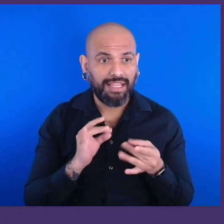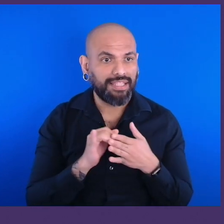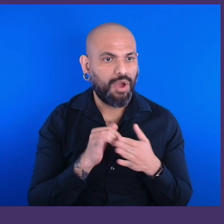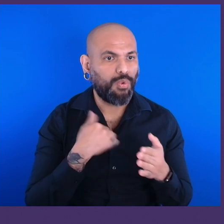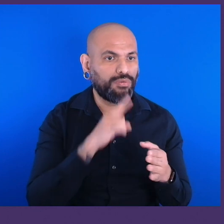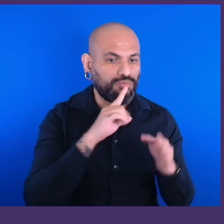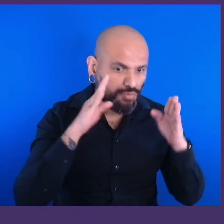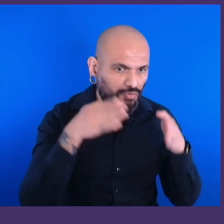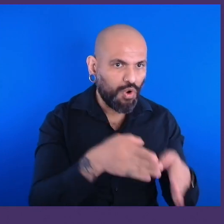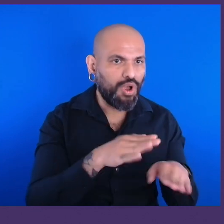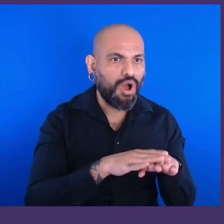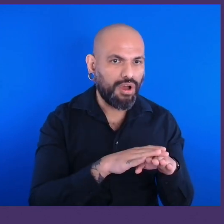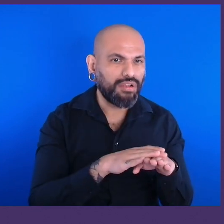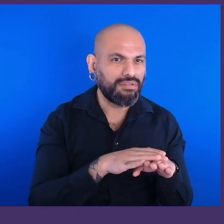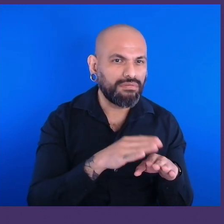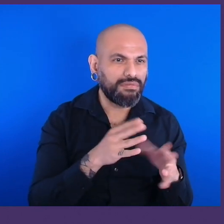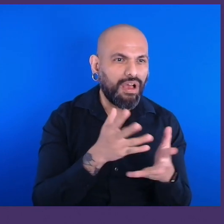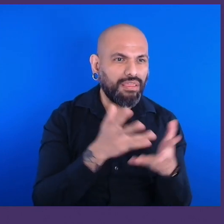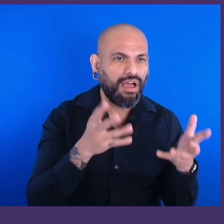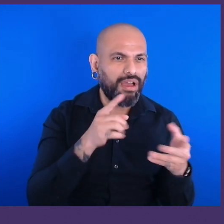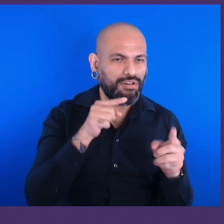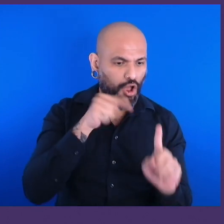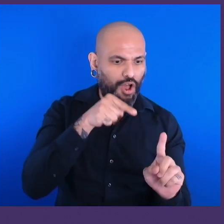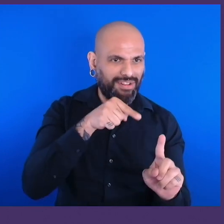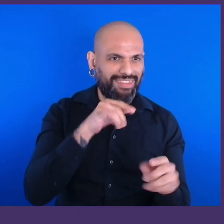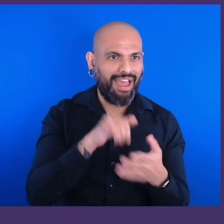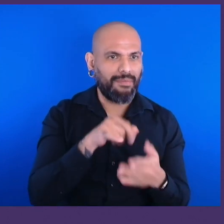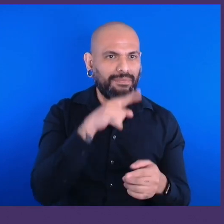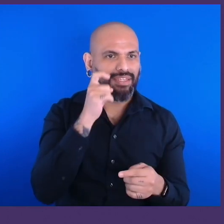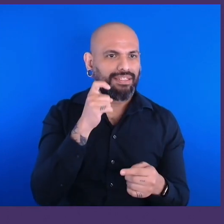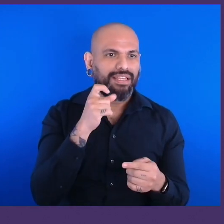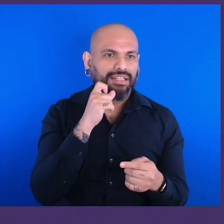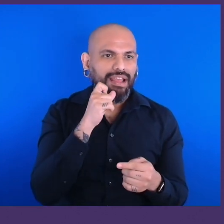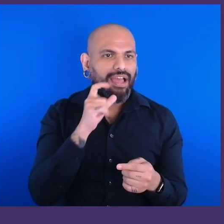because it's not only any technology. It's a real game changer.